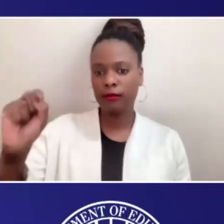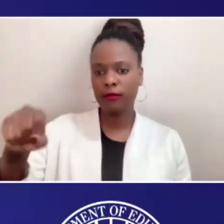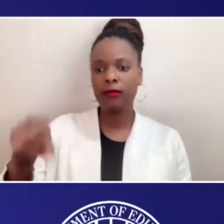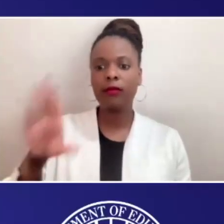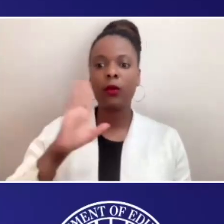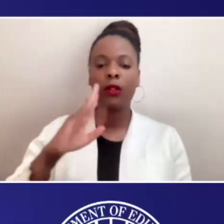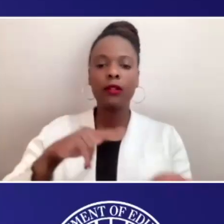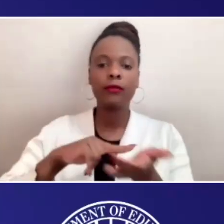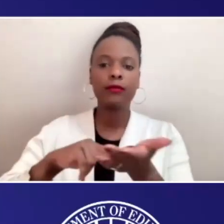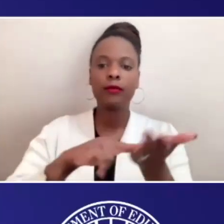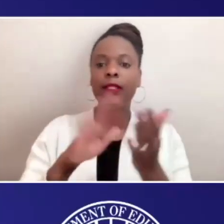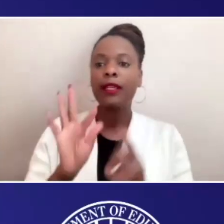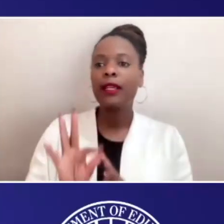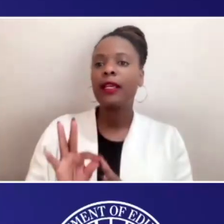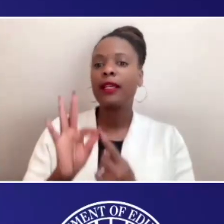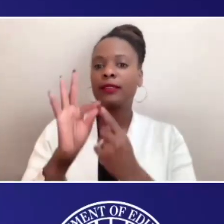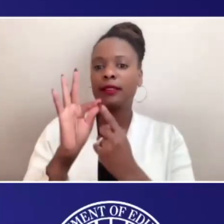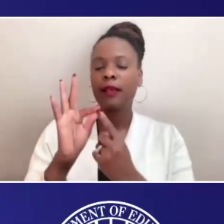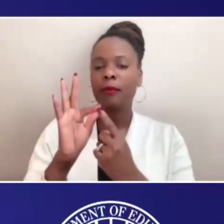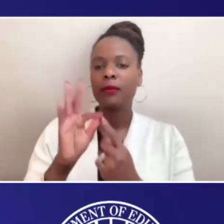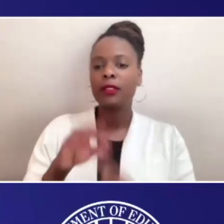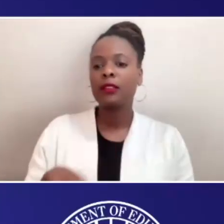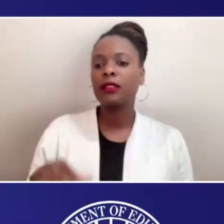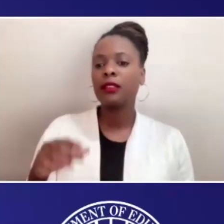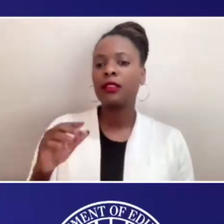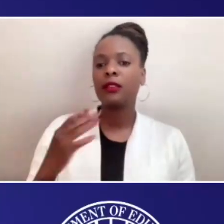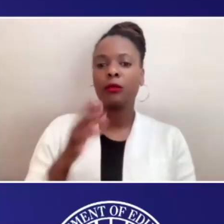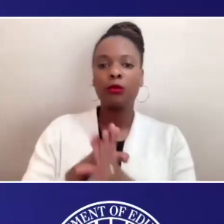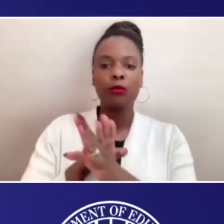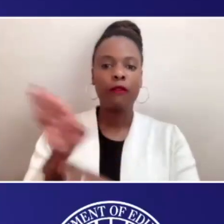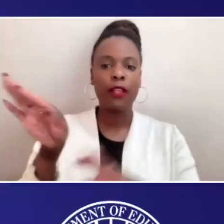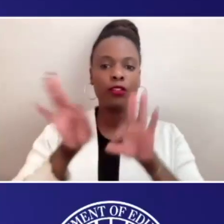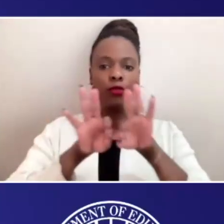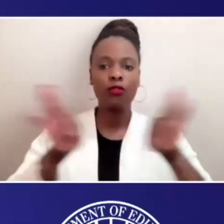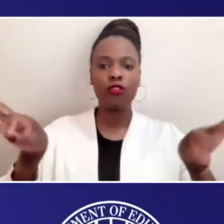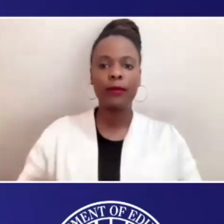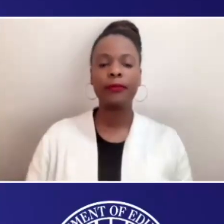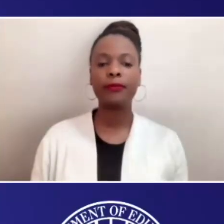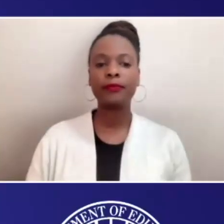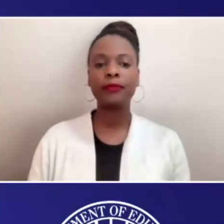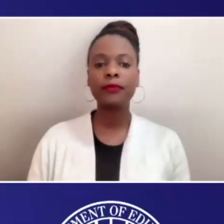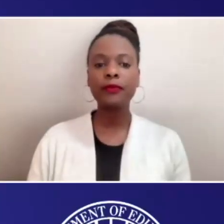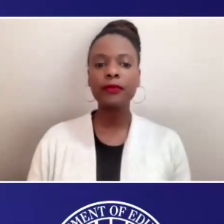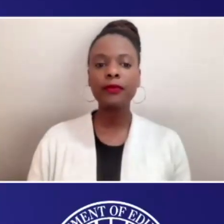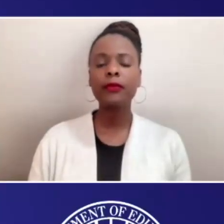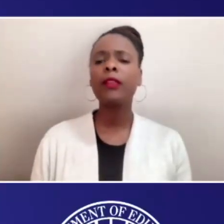except for the provision of professional degree. I know that our Undersecretary met